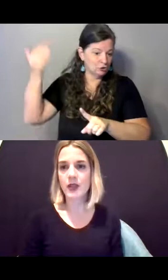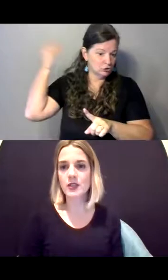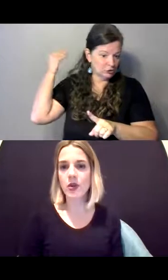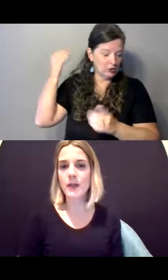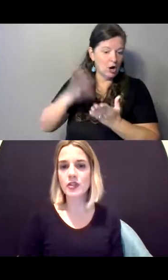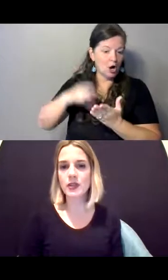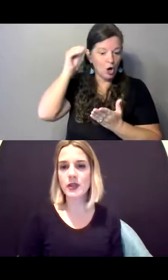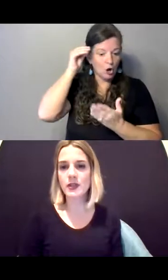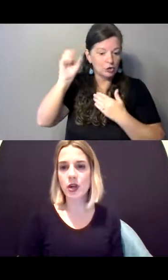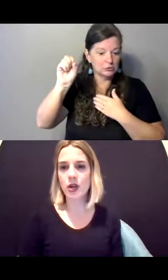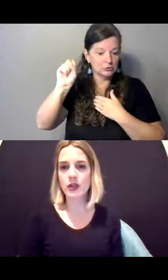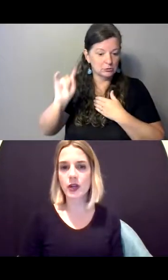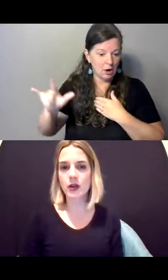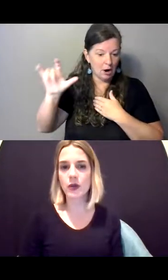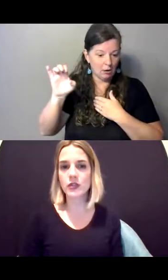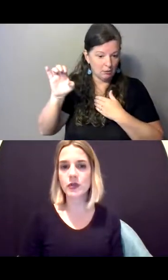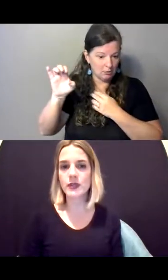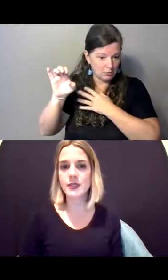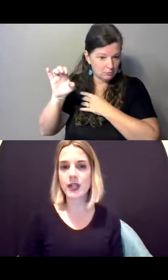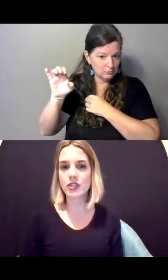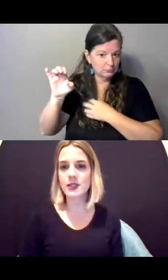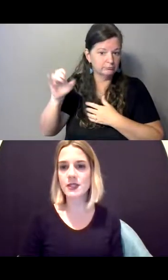and so I mentioned this earlier, multiple intelligence,